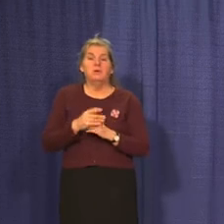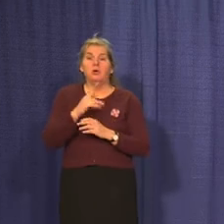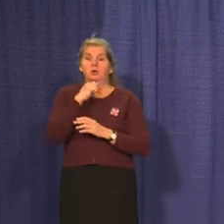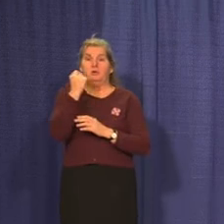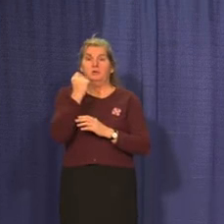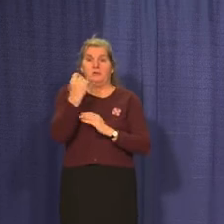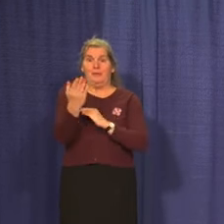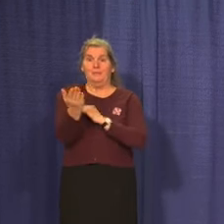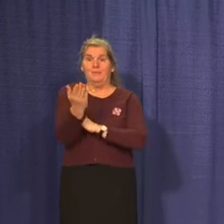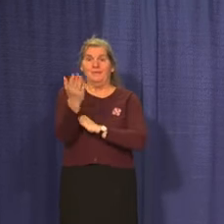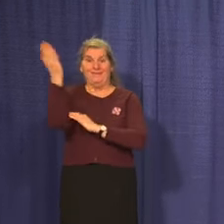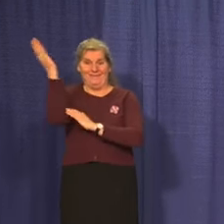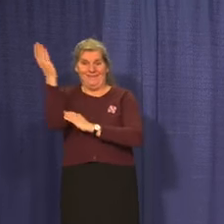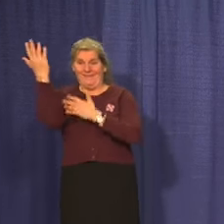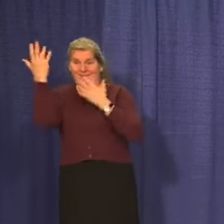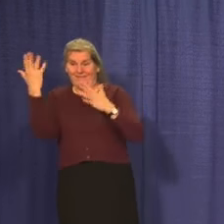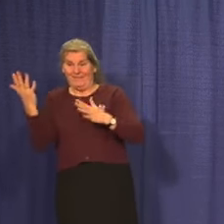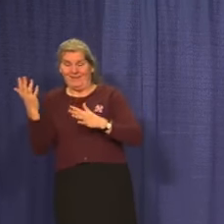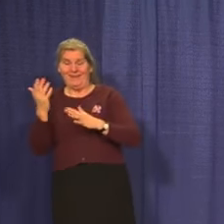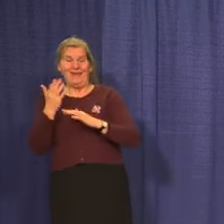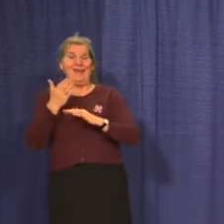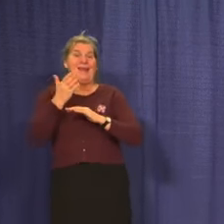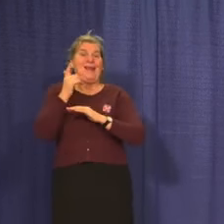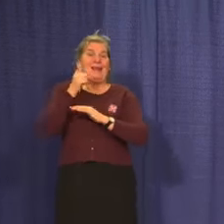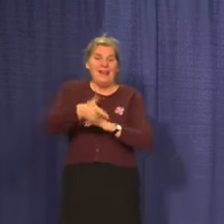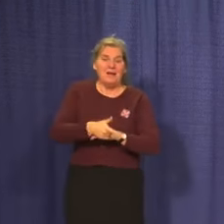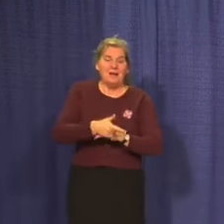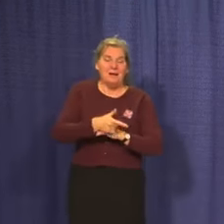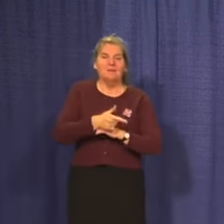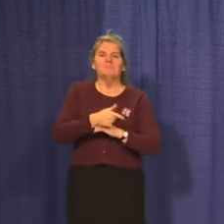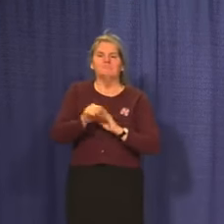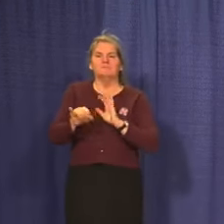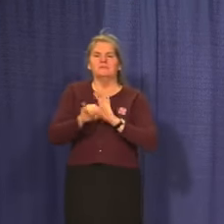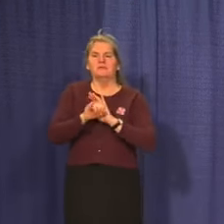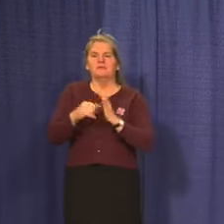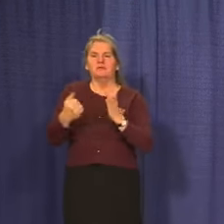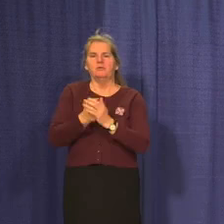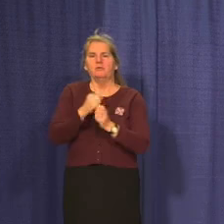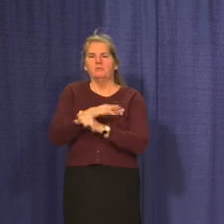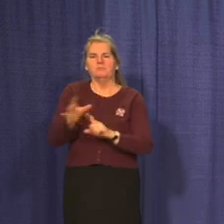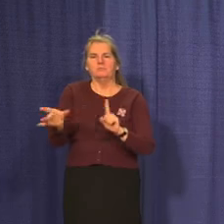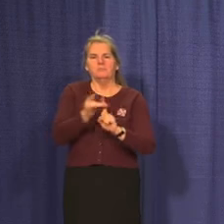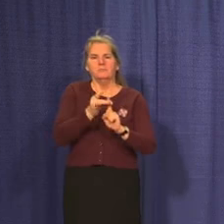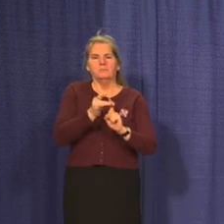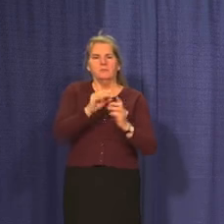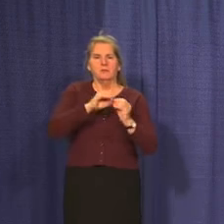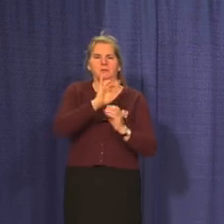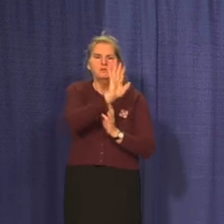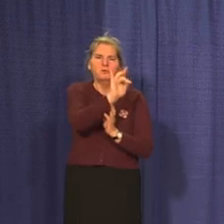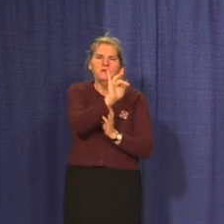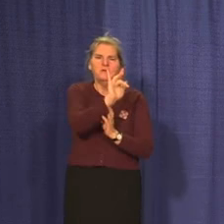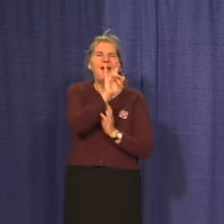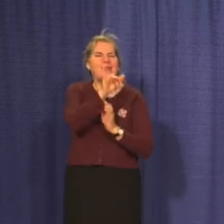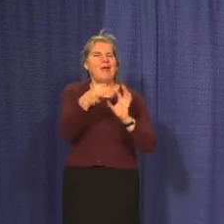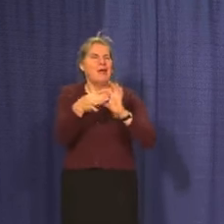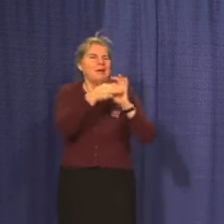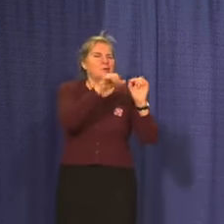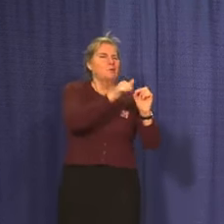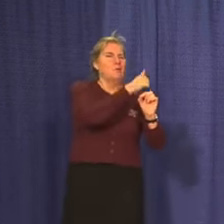TUESDAY'S MEDIA UPDATE THAT WE CONFIRMED CASE 25 AS A POSITIVE CONTACT OF A PREVIOUS CASE AND